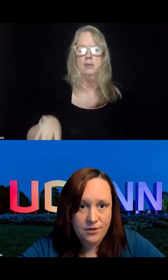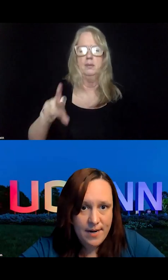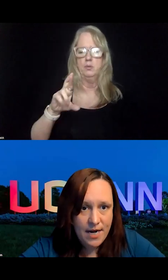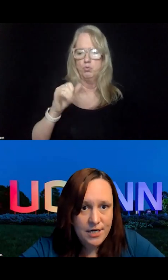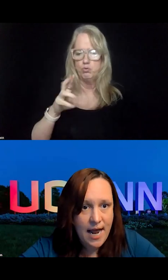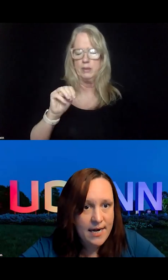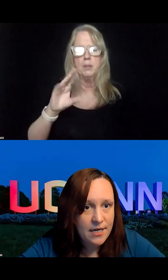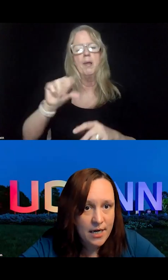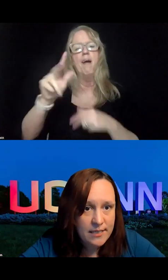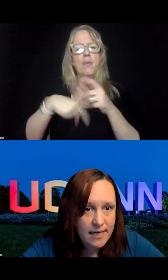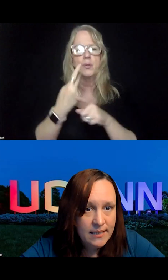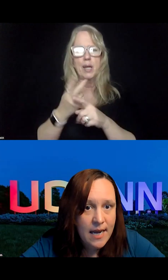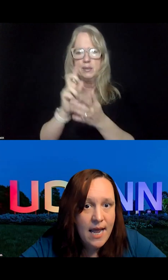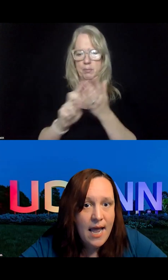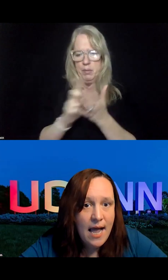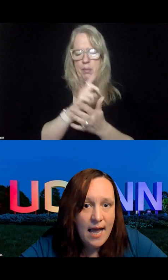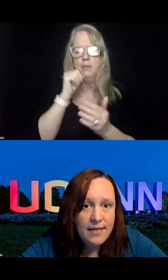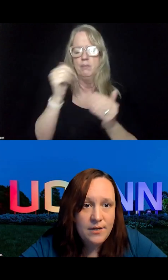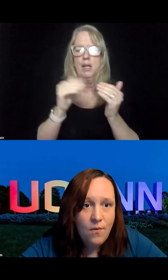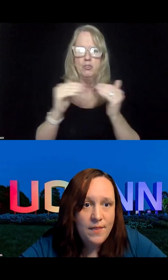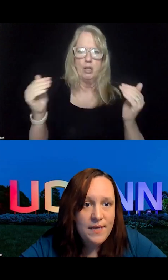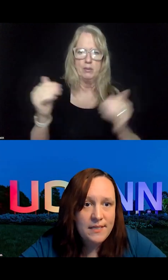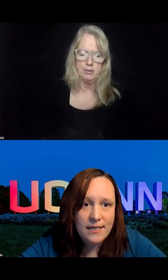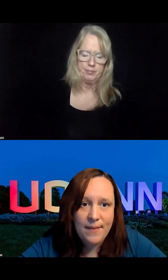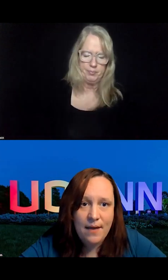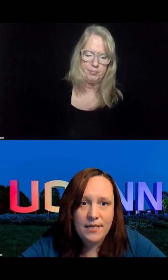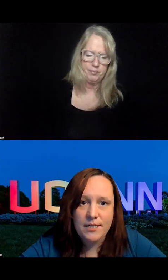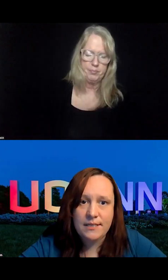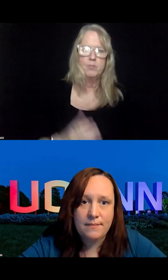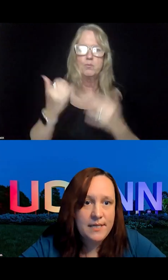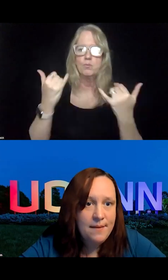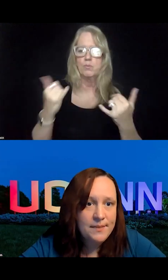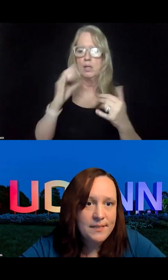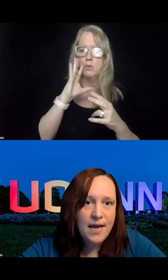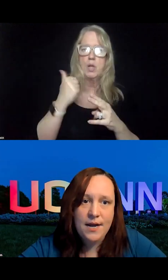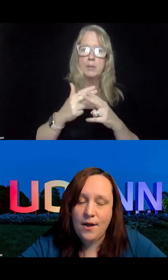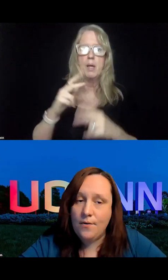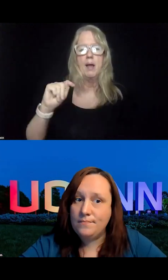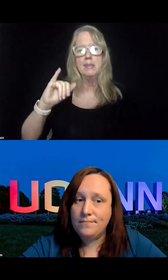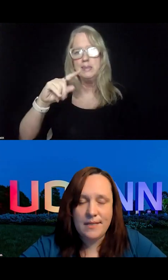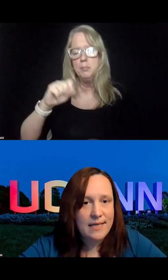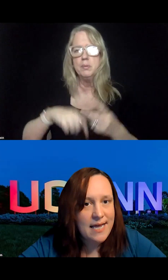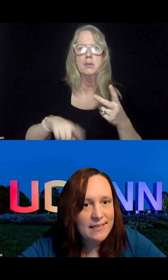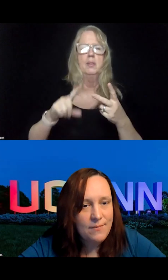DISCRIMINATION AND INJUSTICE. SO THIS TALKS ABOUT THINGS